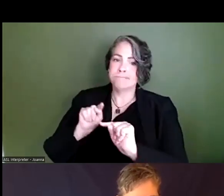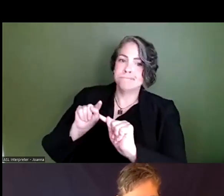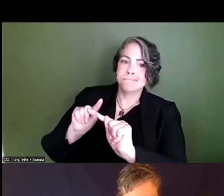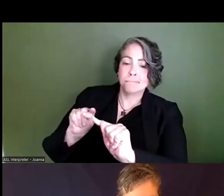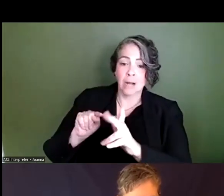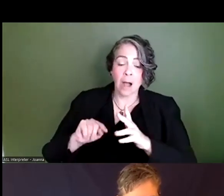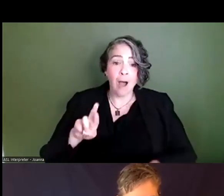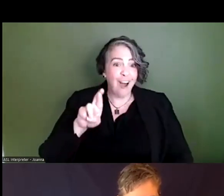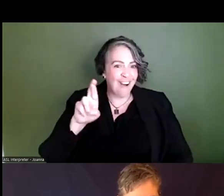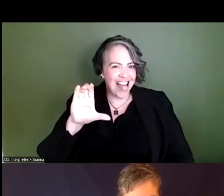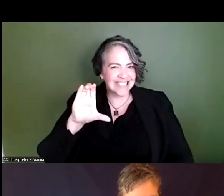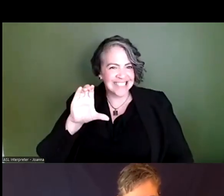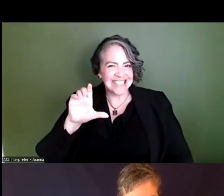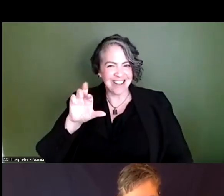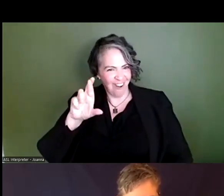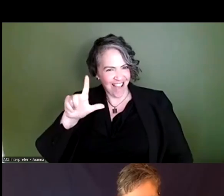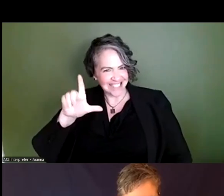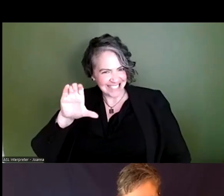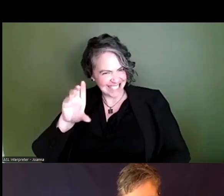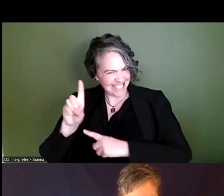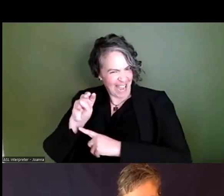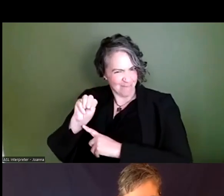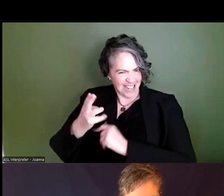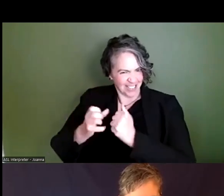RLC (Recovery Learning Centers) that are funded by DMH, so those relationships in the community